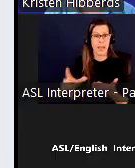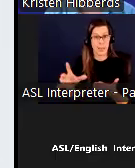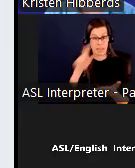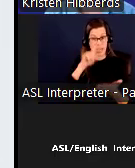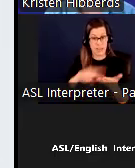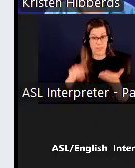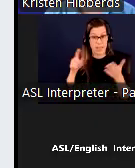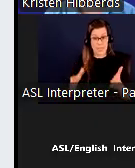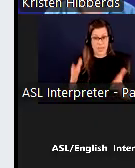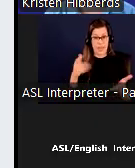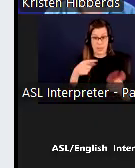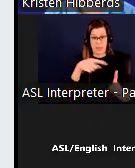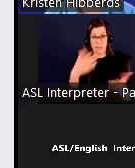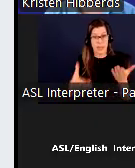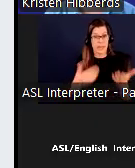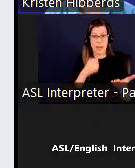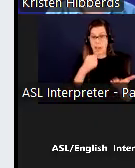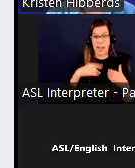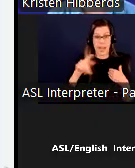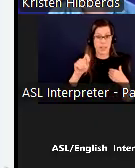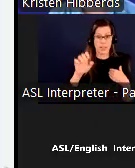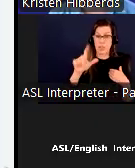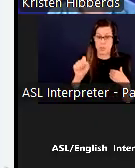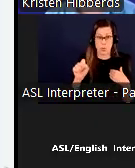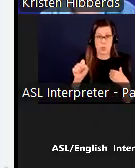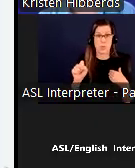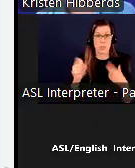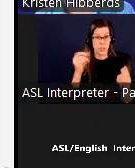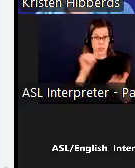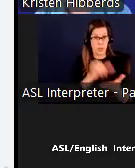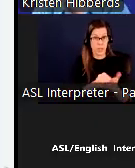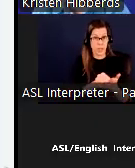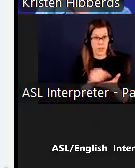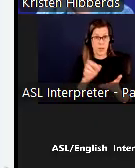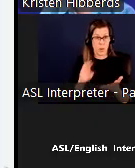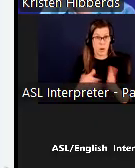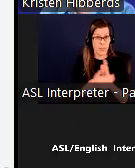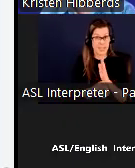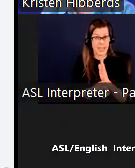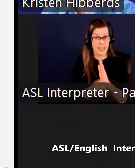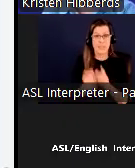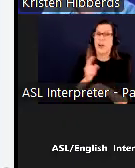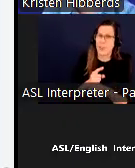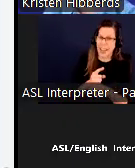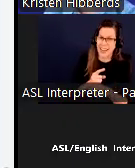might not have the the tools to do those so or the the skills or Yeah, correct.